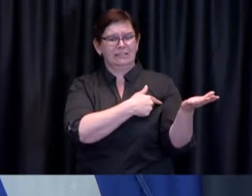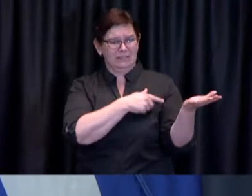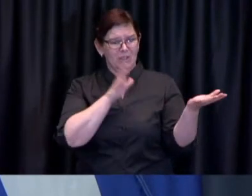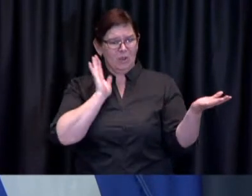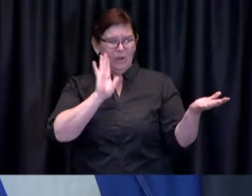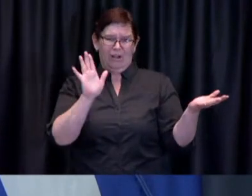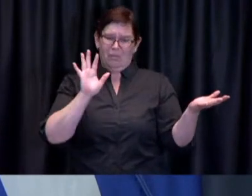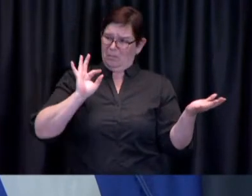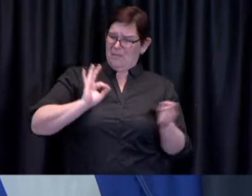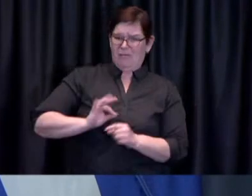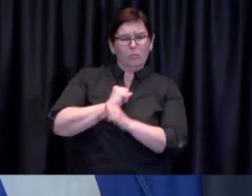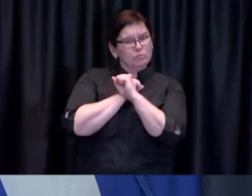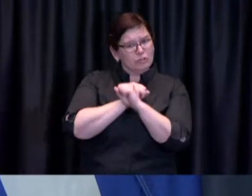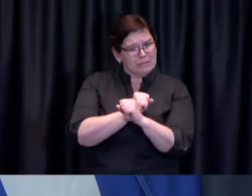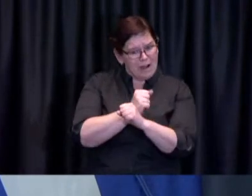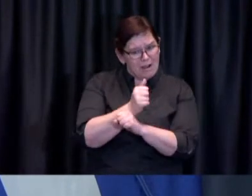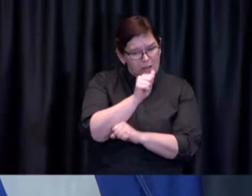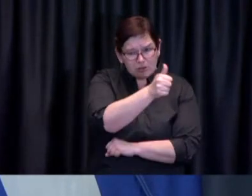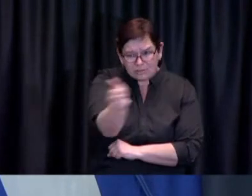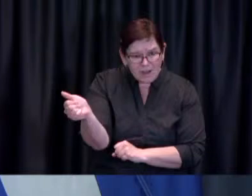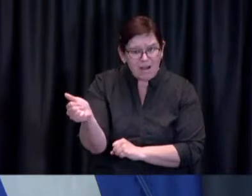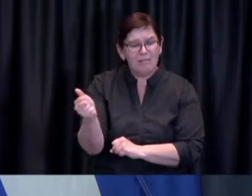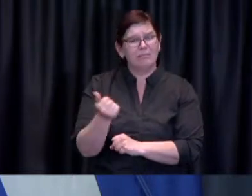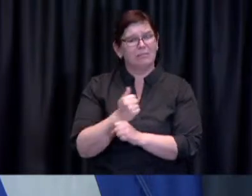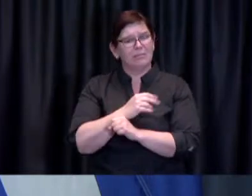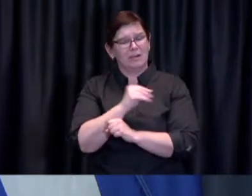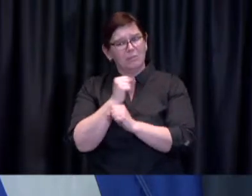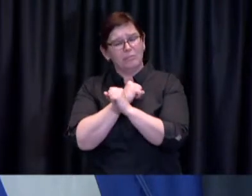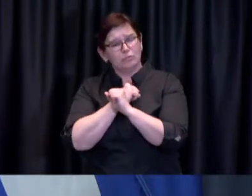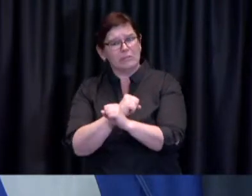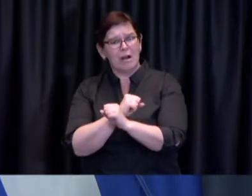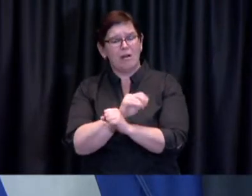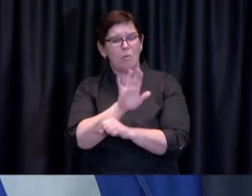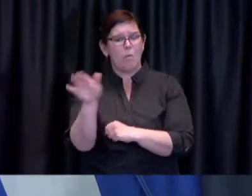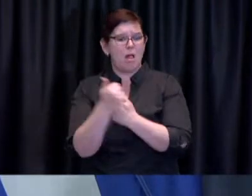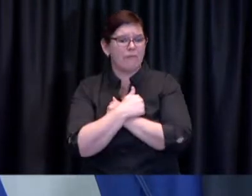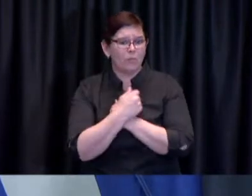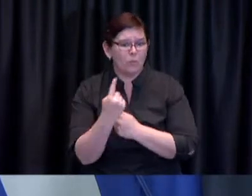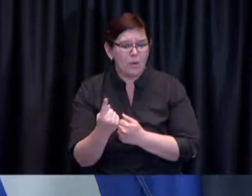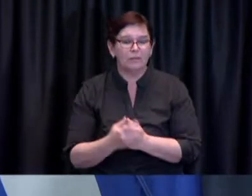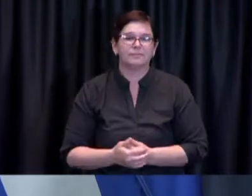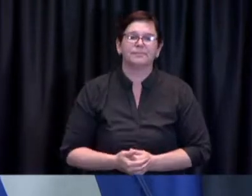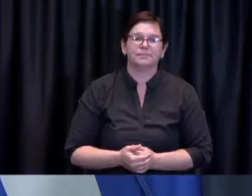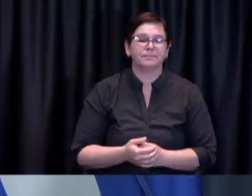all those around them all right thank you doctor we'll go next to Nick guava from CBC News Nick